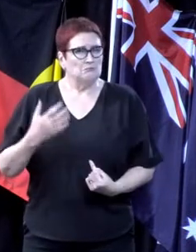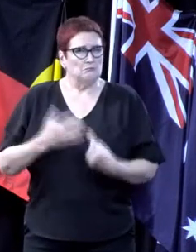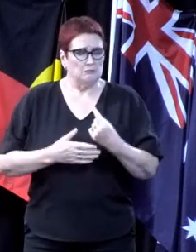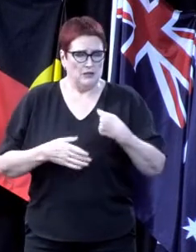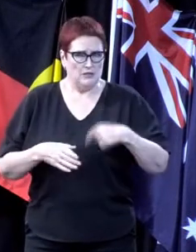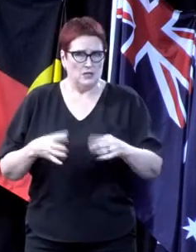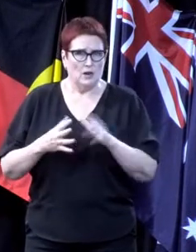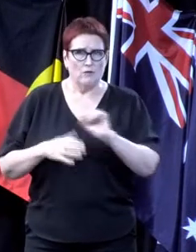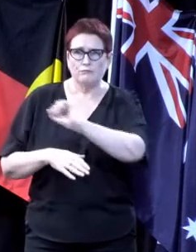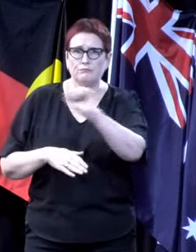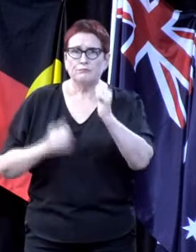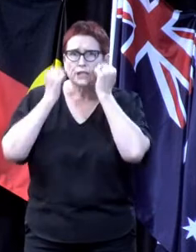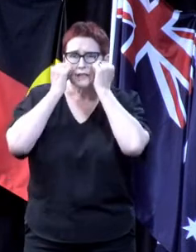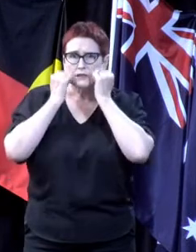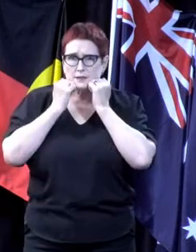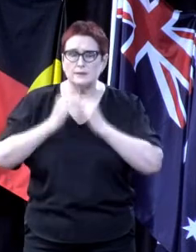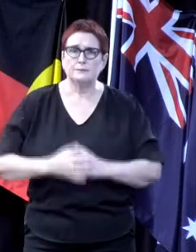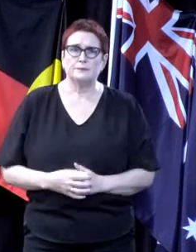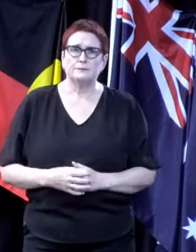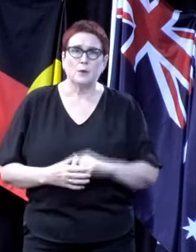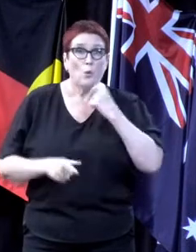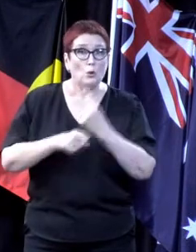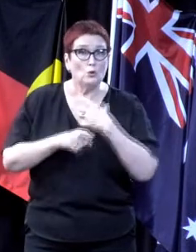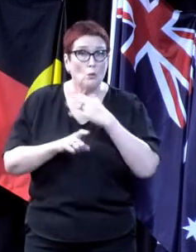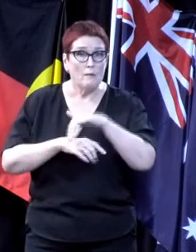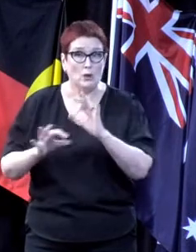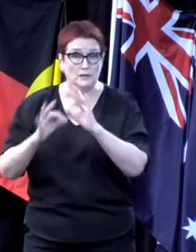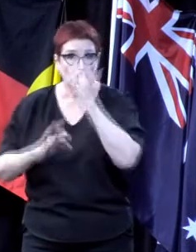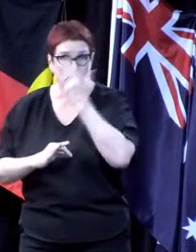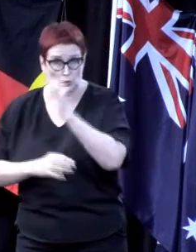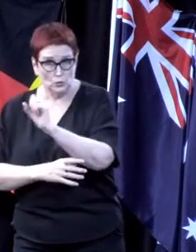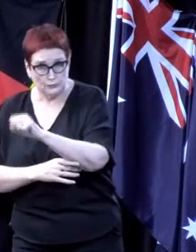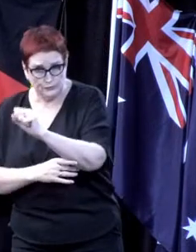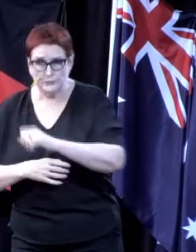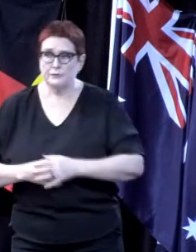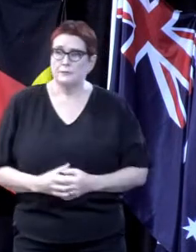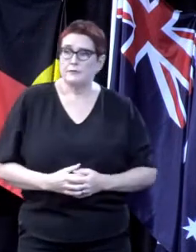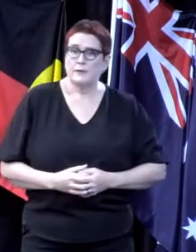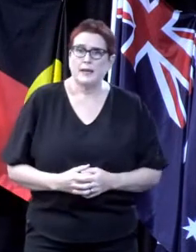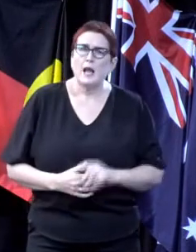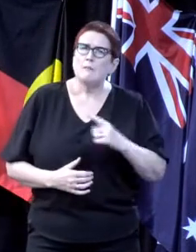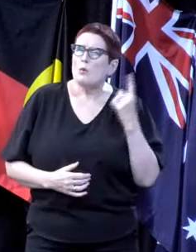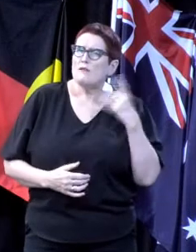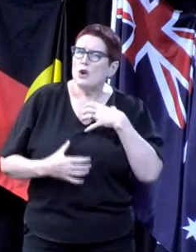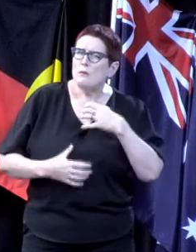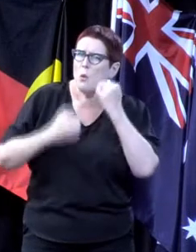Ms. Dunstone does address special schools, but, given the further evidence this week, it is likely we will need